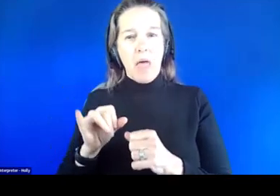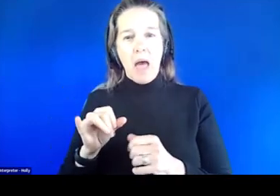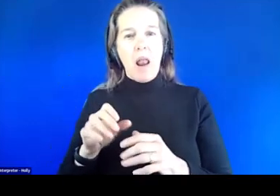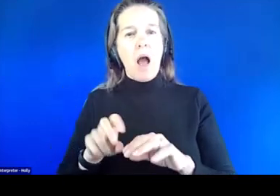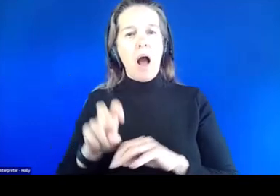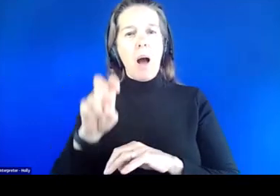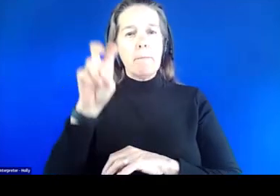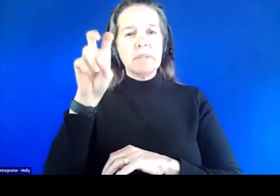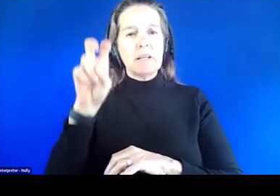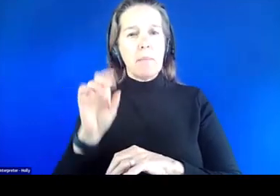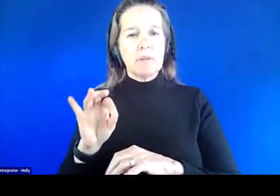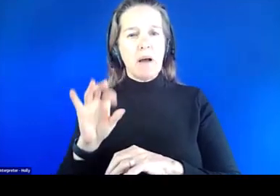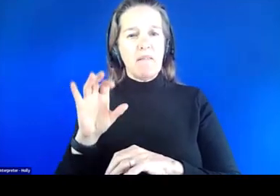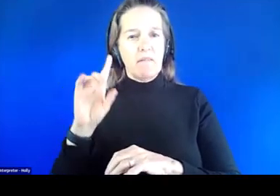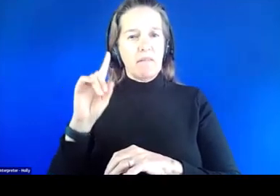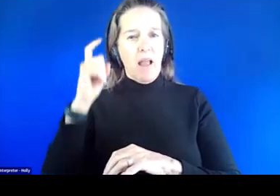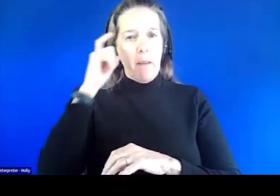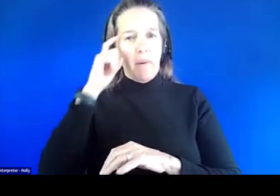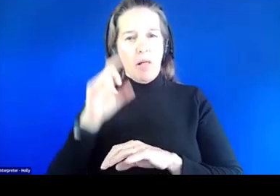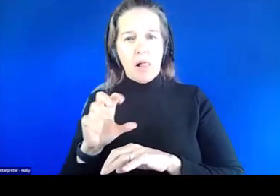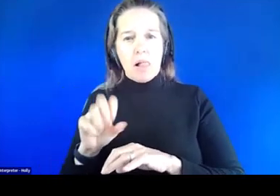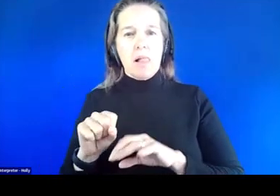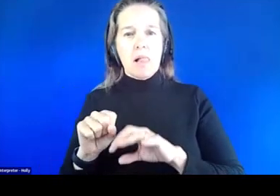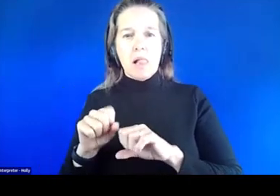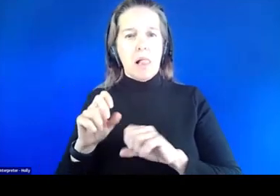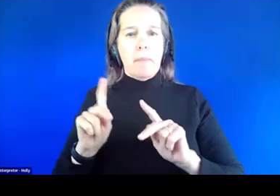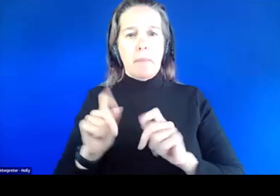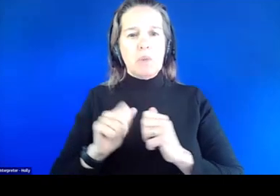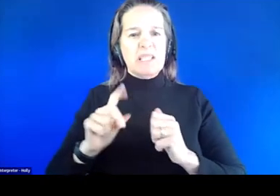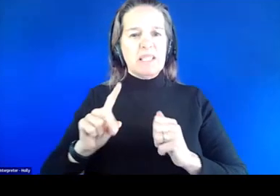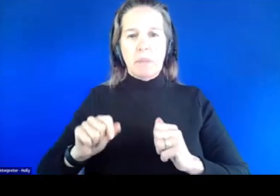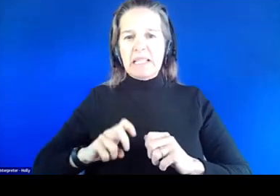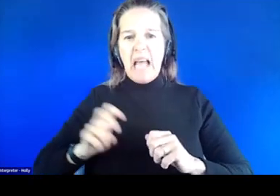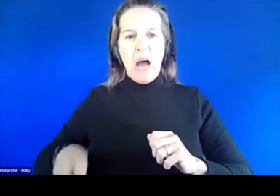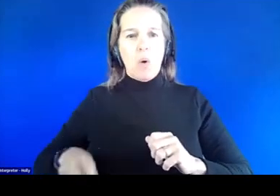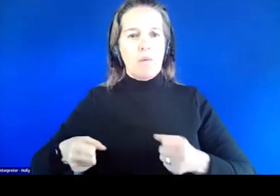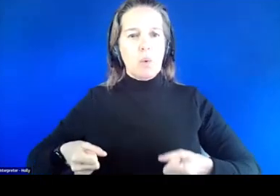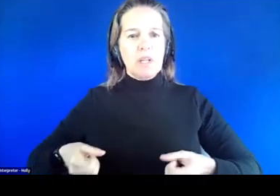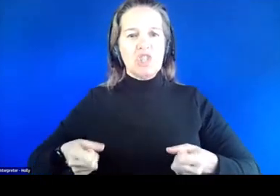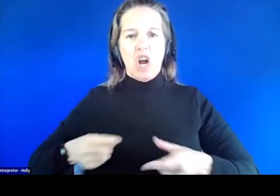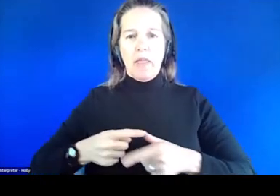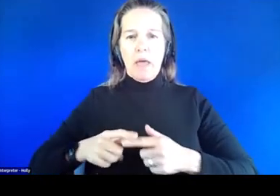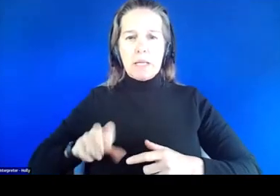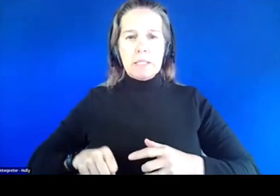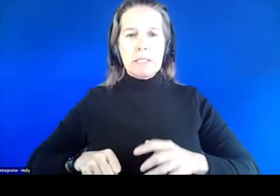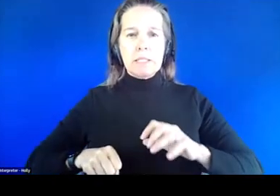of the Capitol, which is one of the more memorable scenes leading to the passage of the ADA.